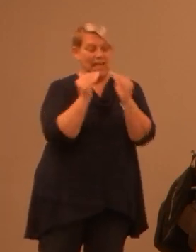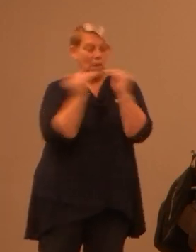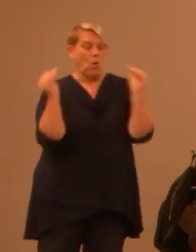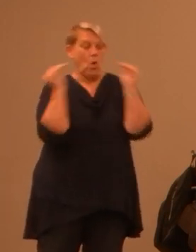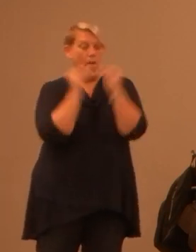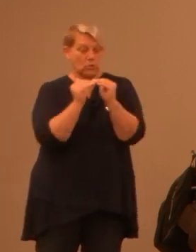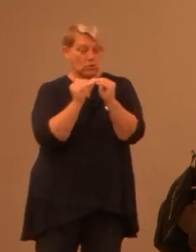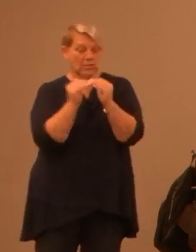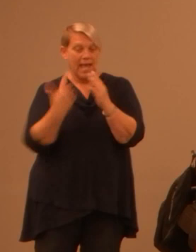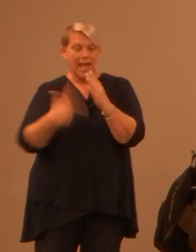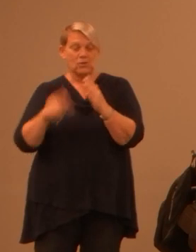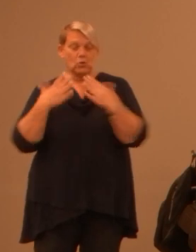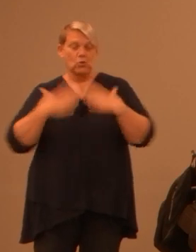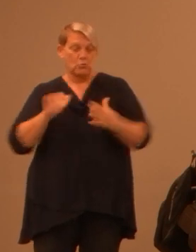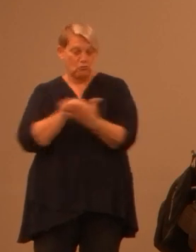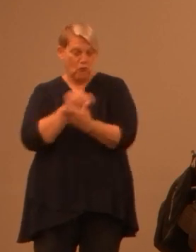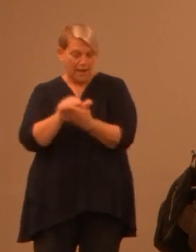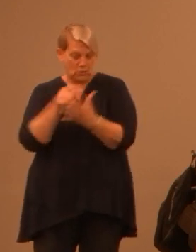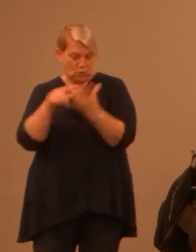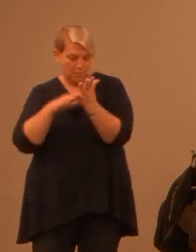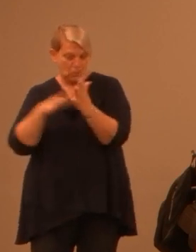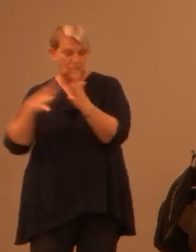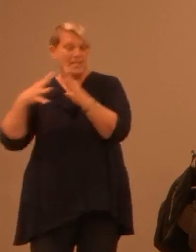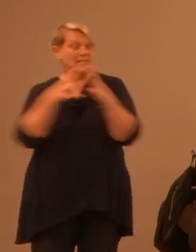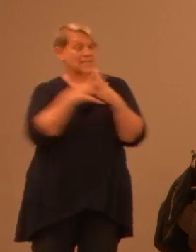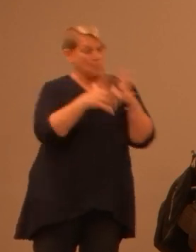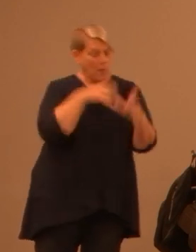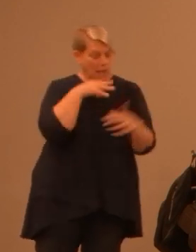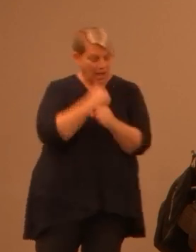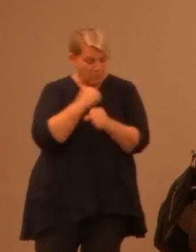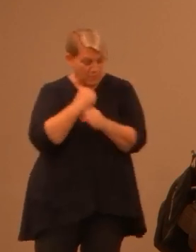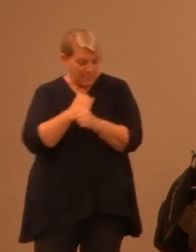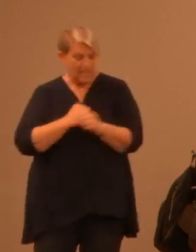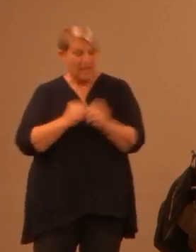Human Rights Commission, West Australian Government, the Victorian Government,